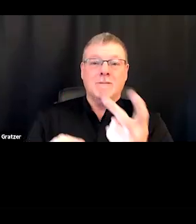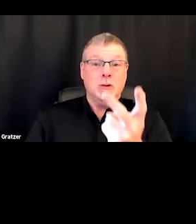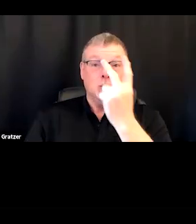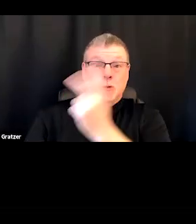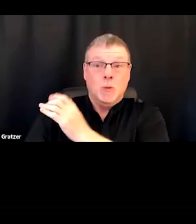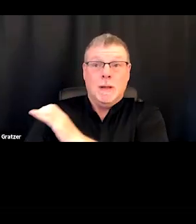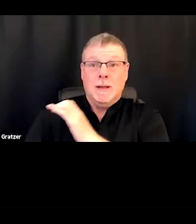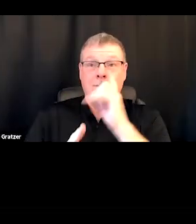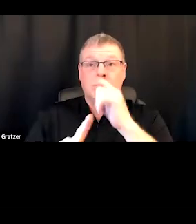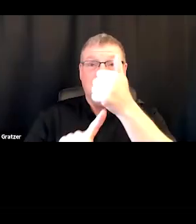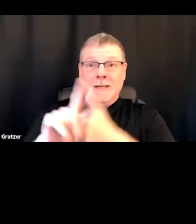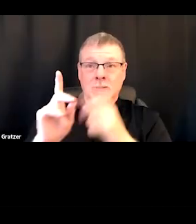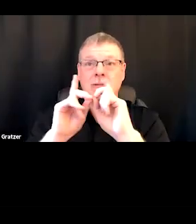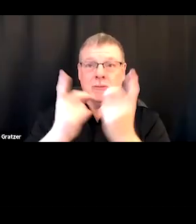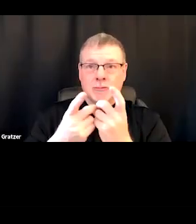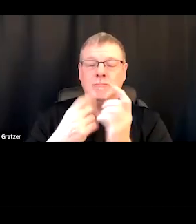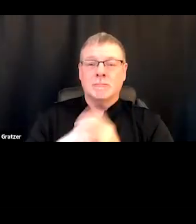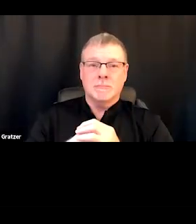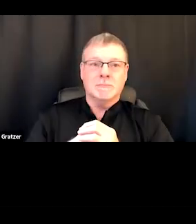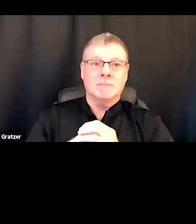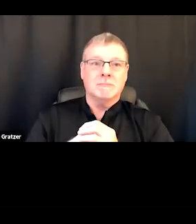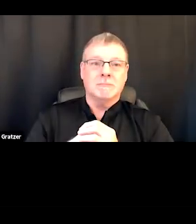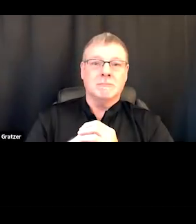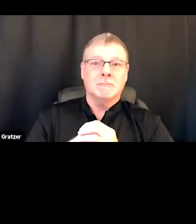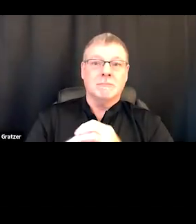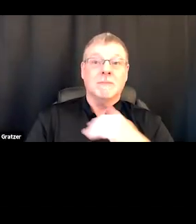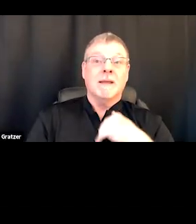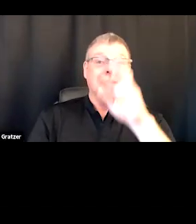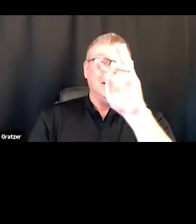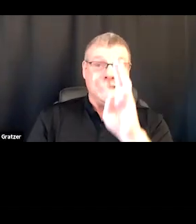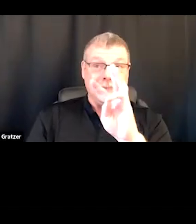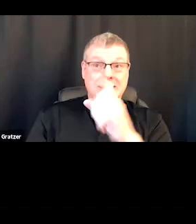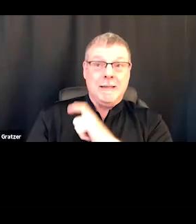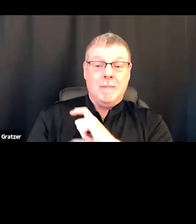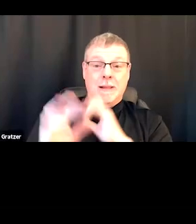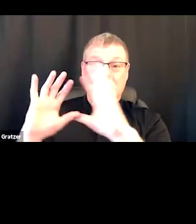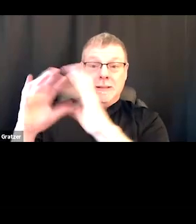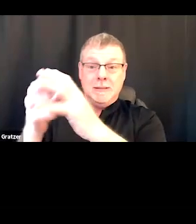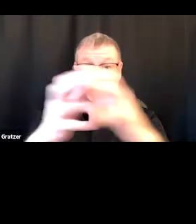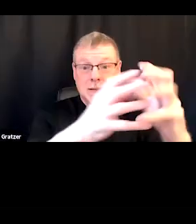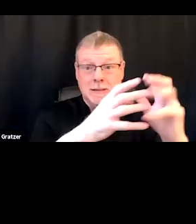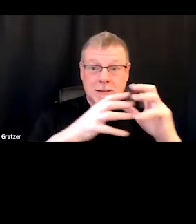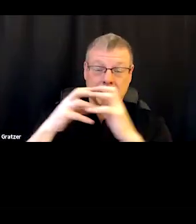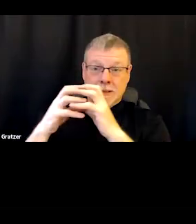per police districts here in Denver. We have six police districts. And the purpose